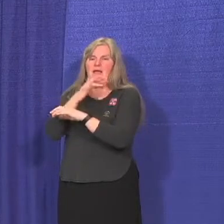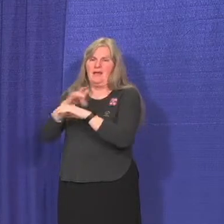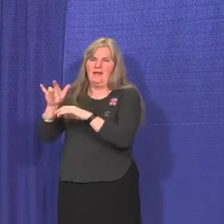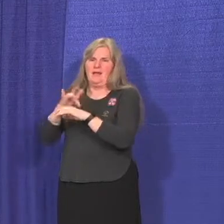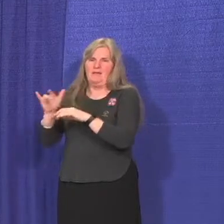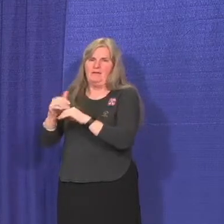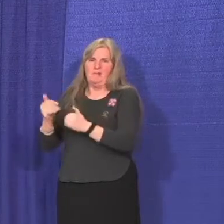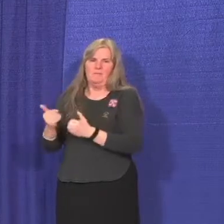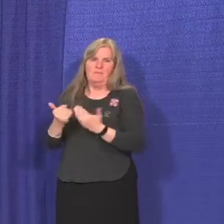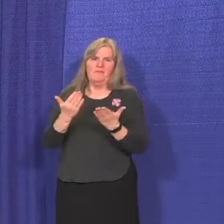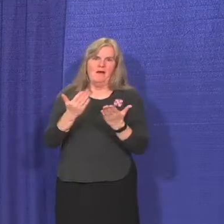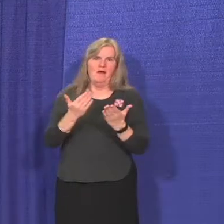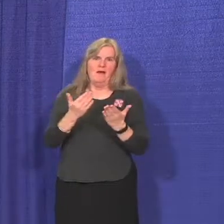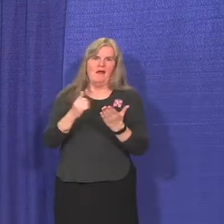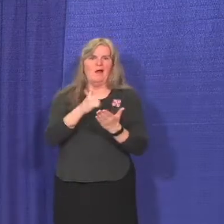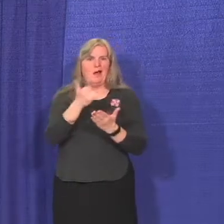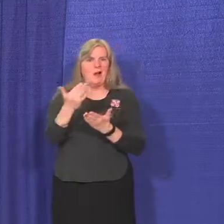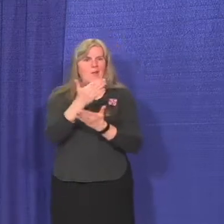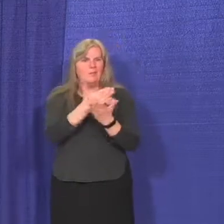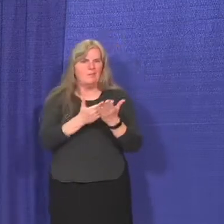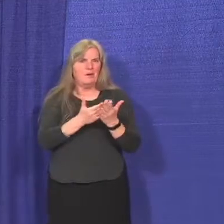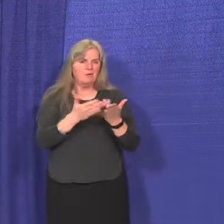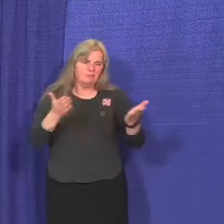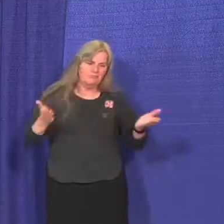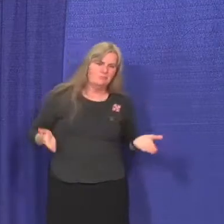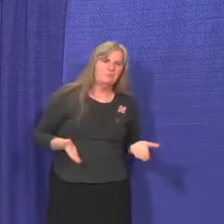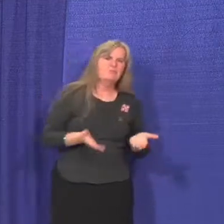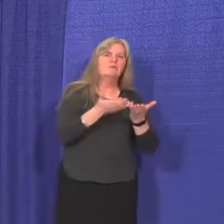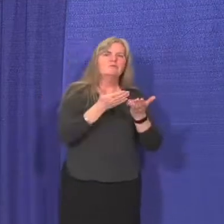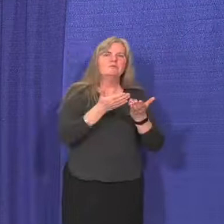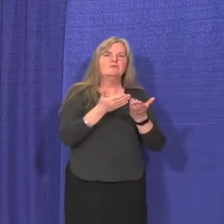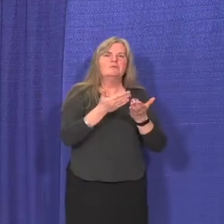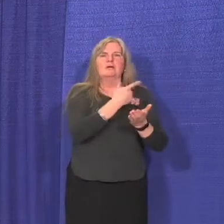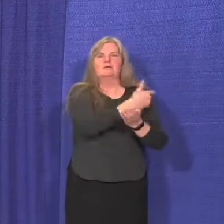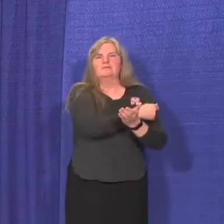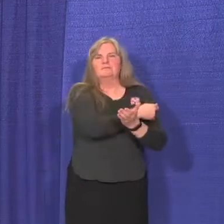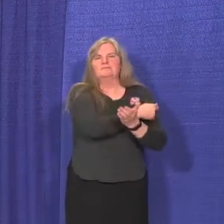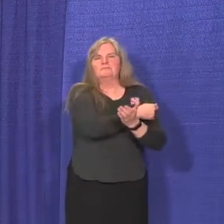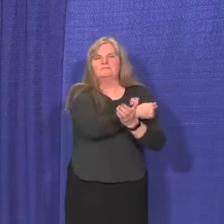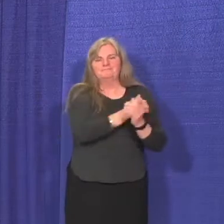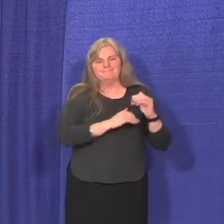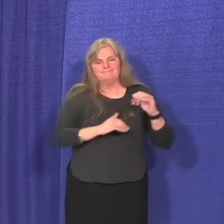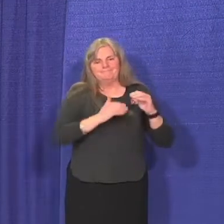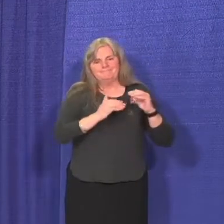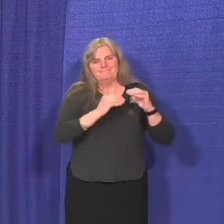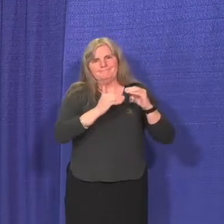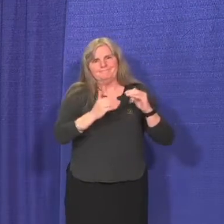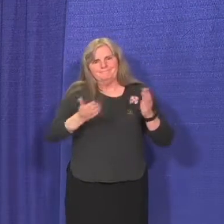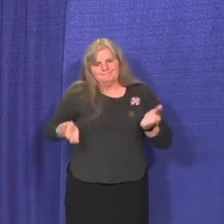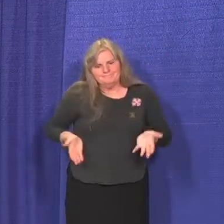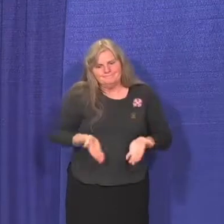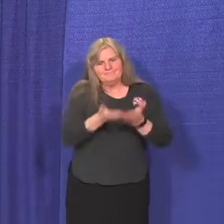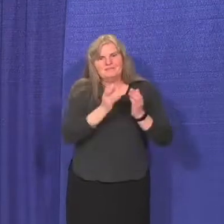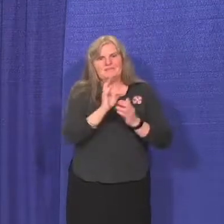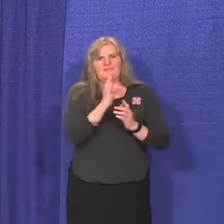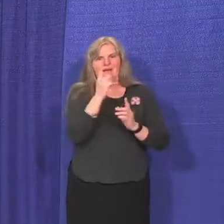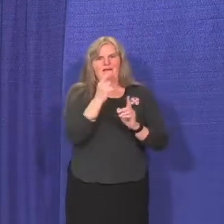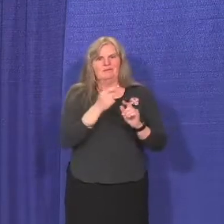populations do have the vaccination. With supply, if we do have one